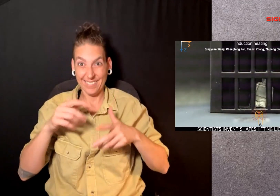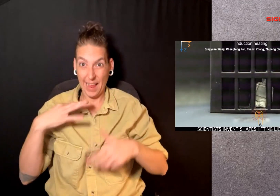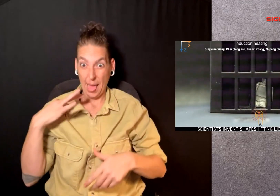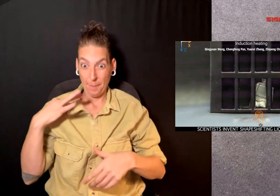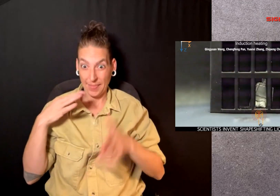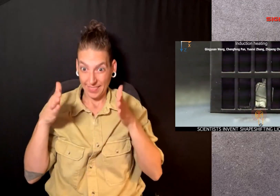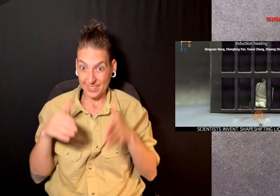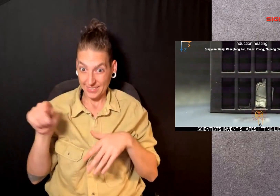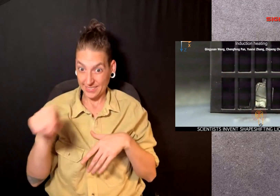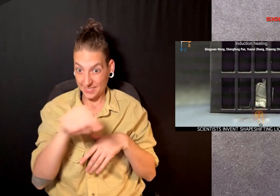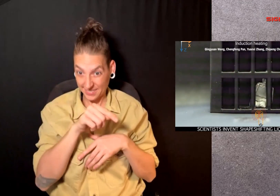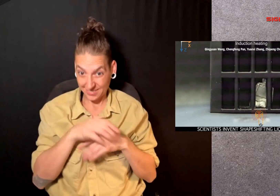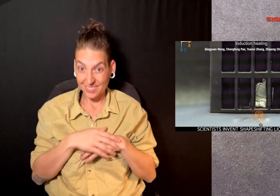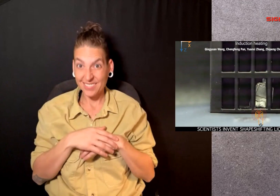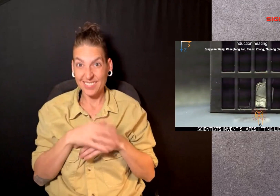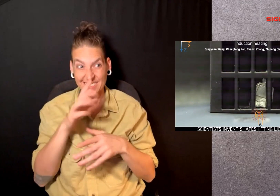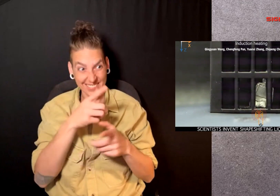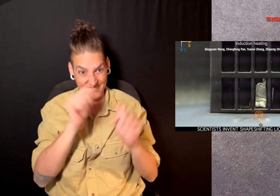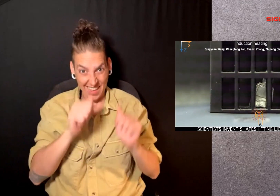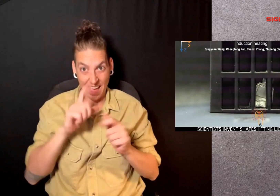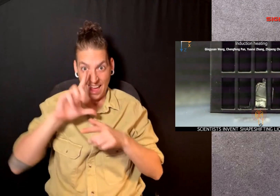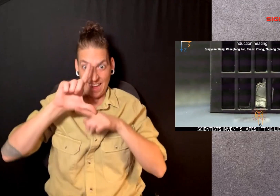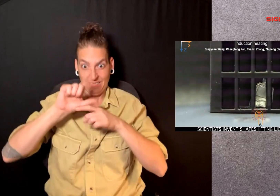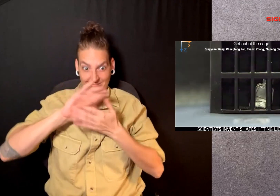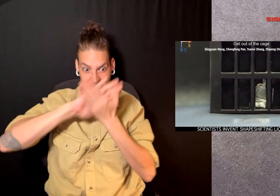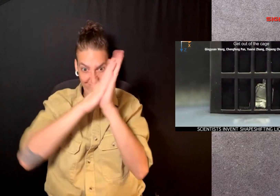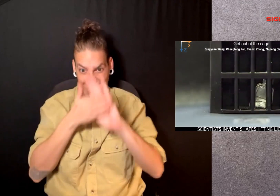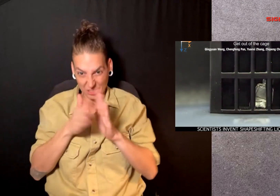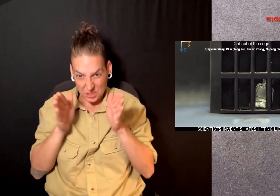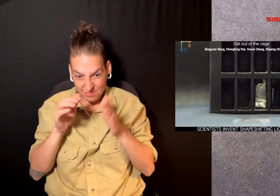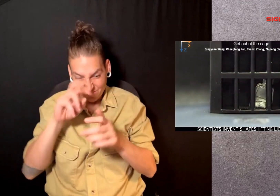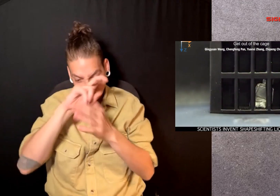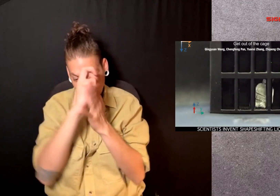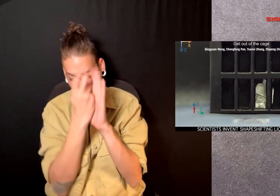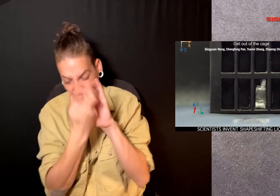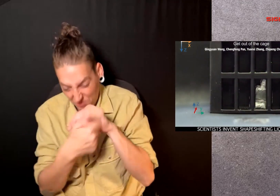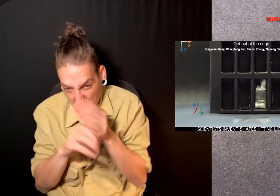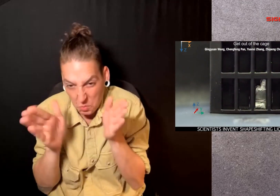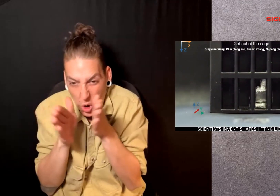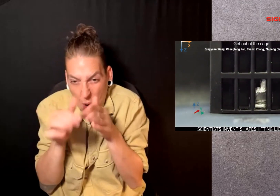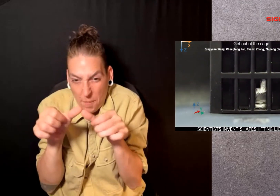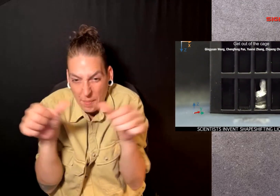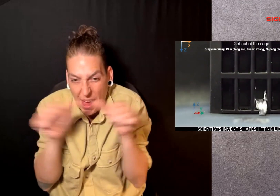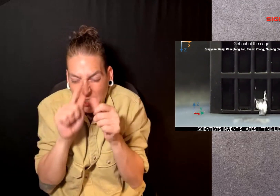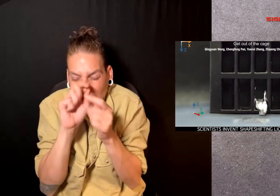like getting into small places too tight for humans